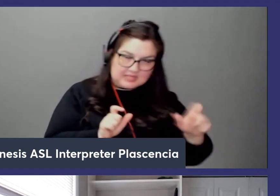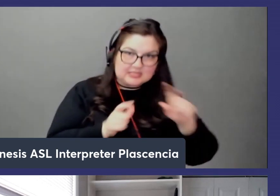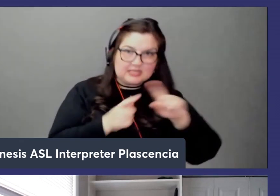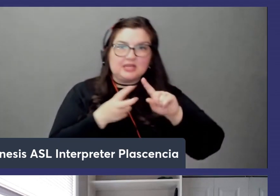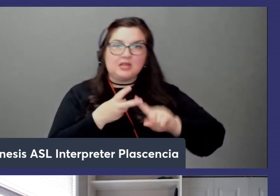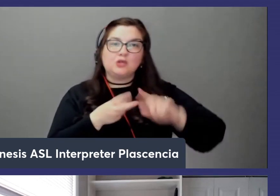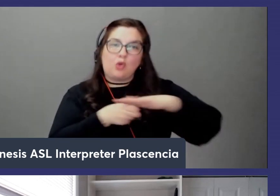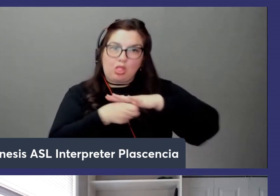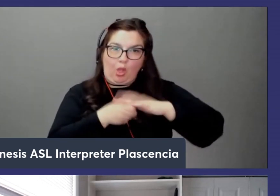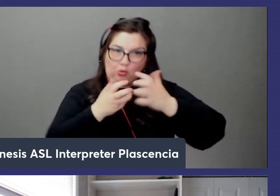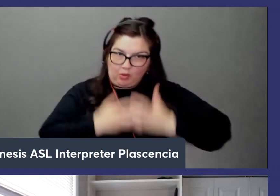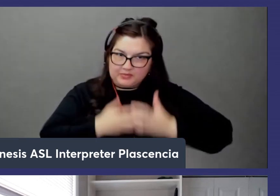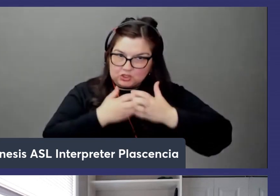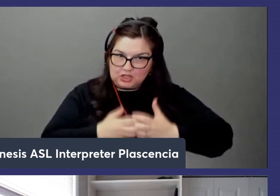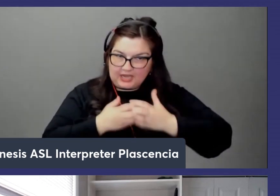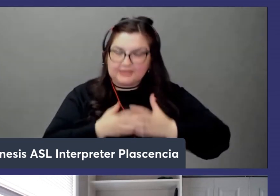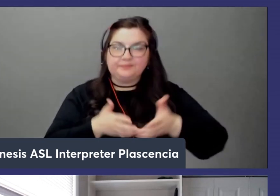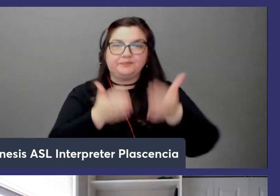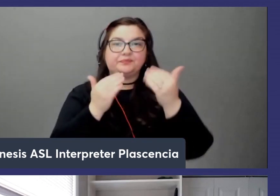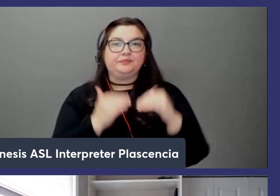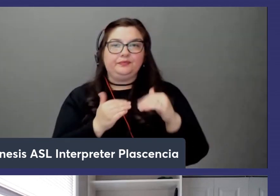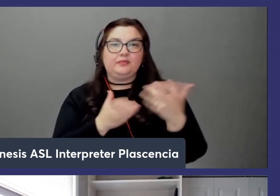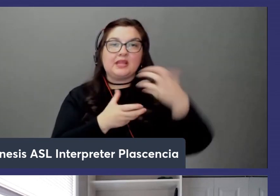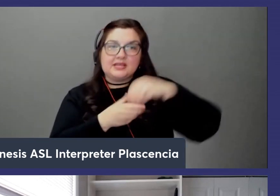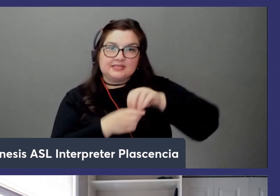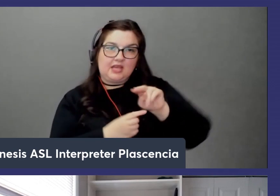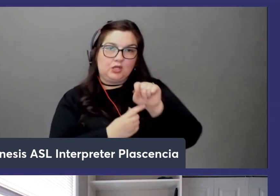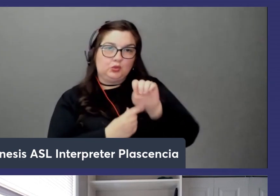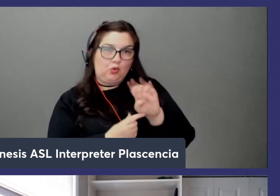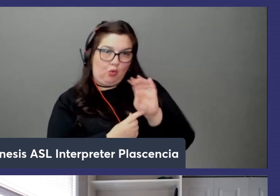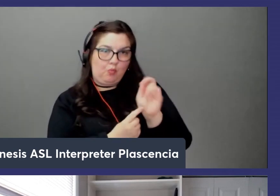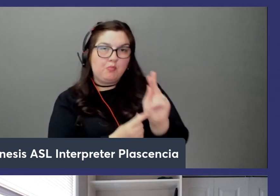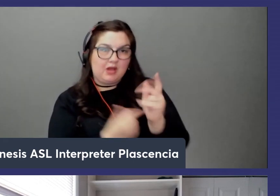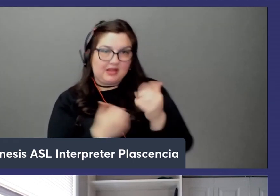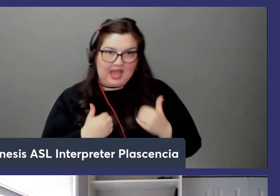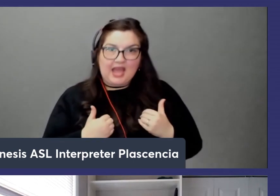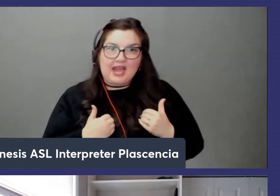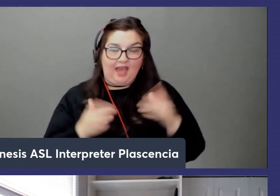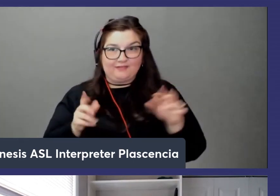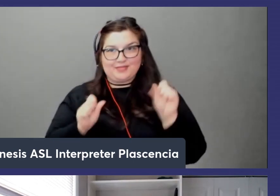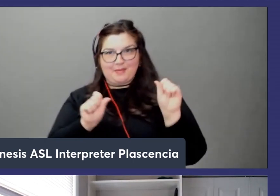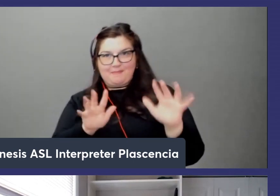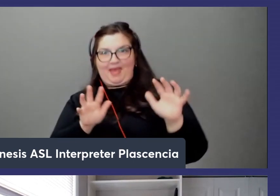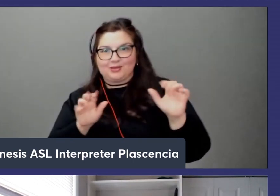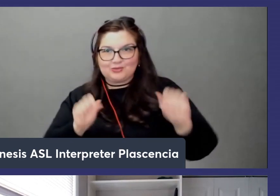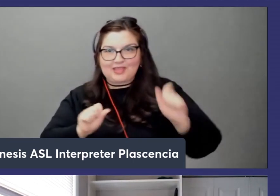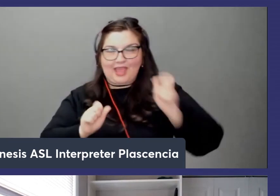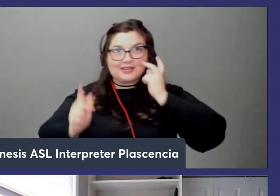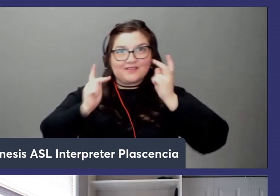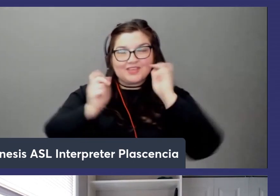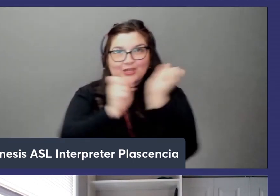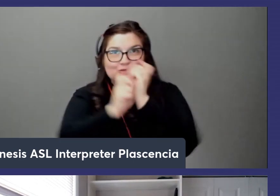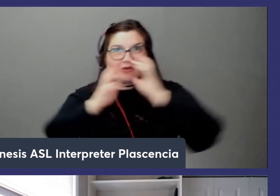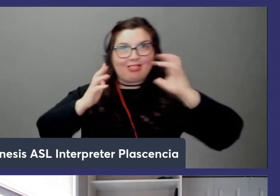And inside that that notebook, not only do we have these magics that let you visualize your results and write queries,